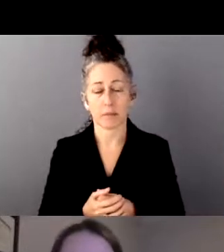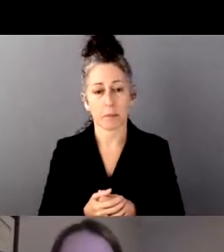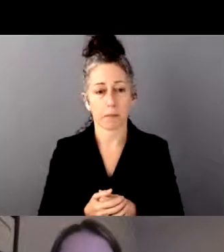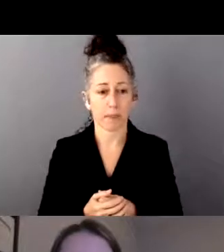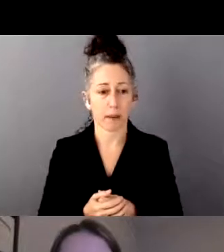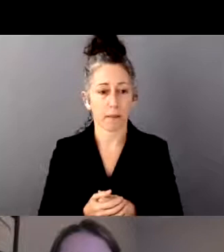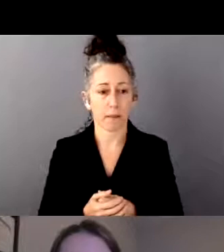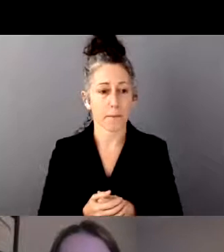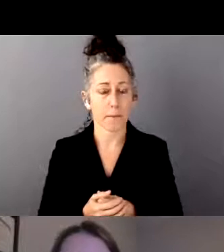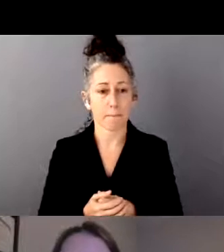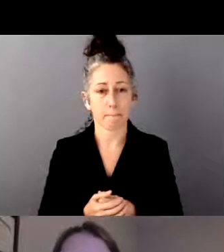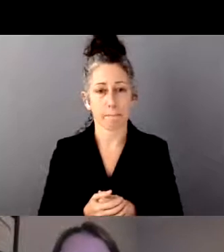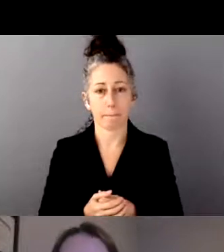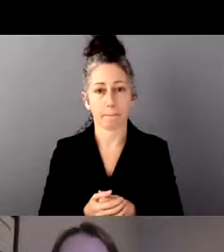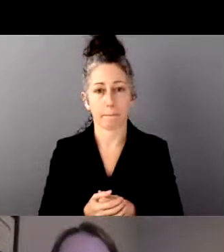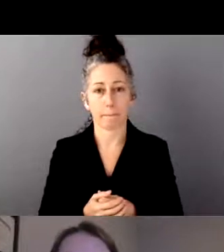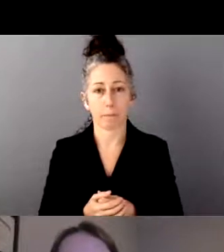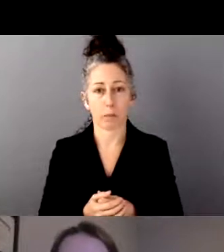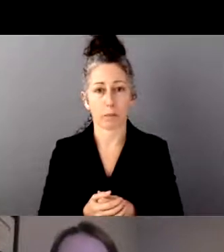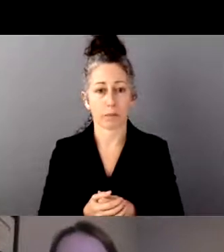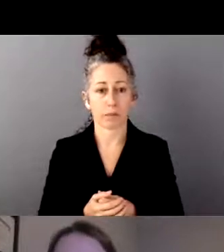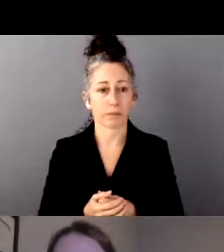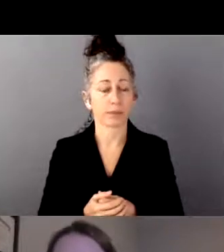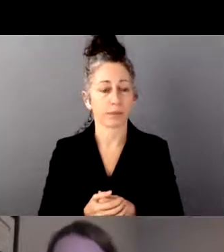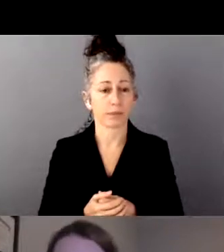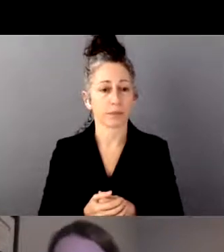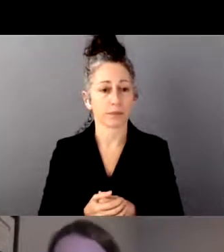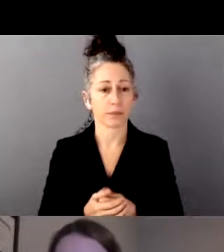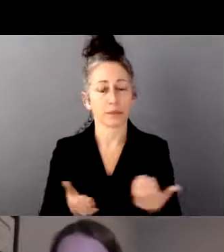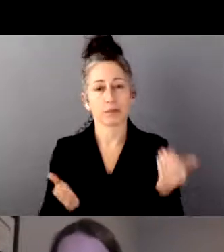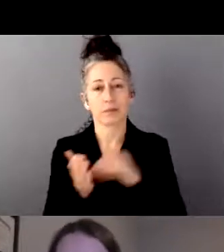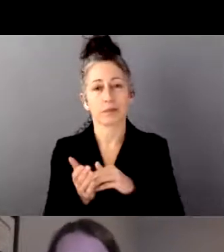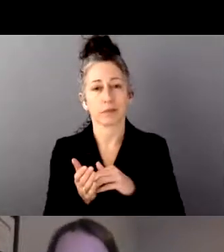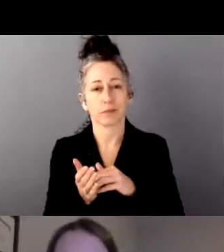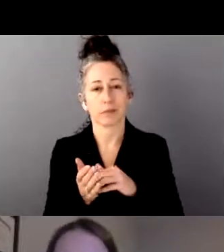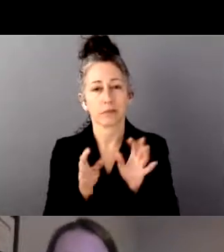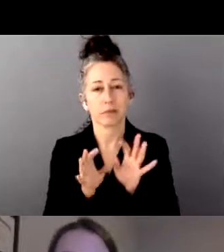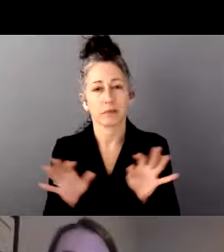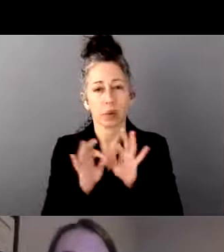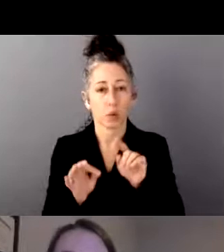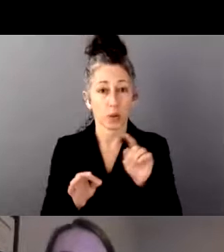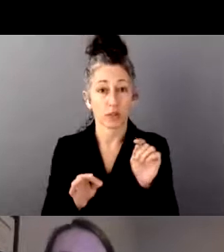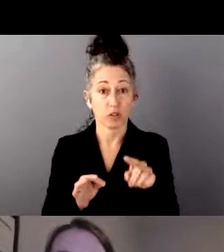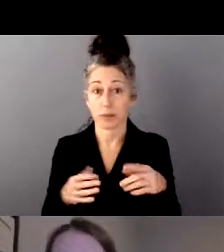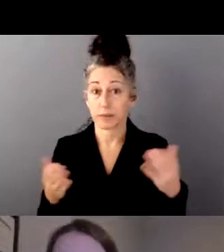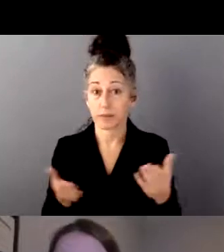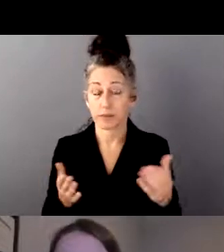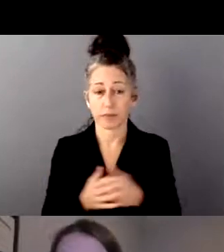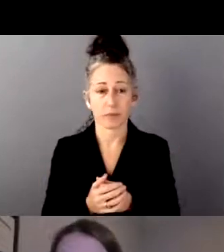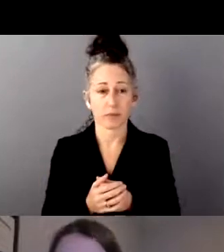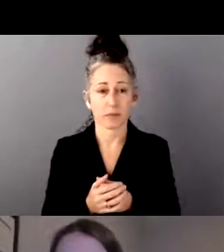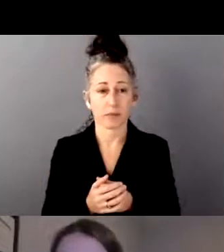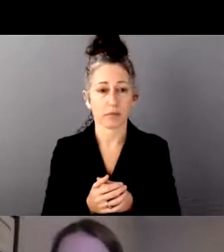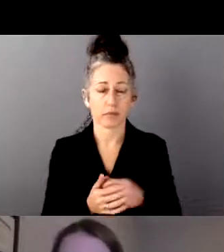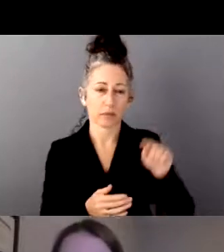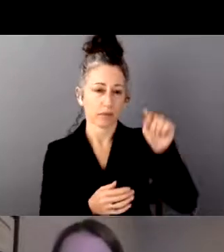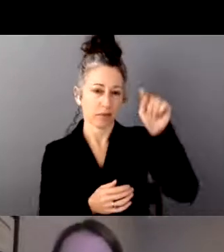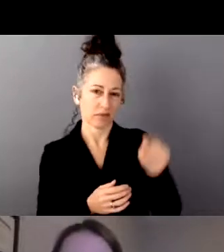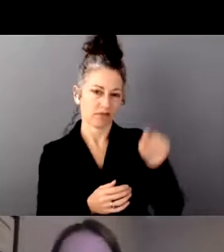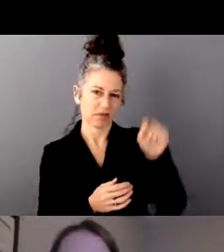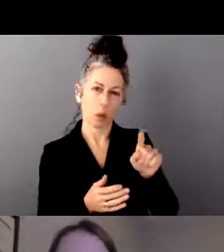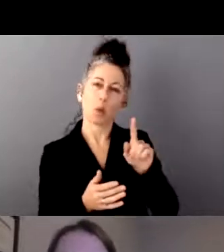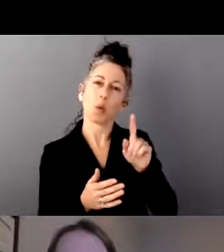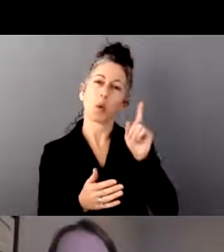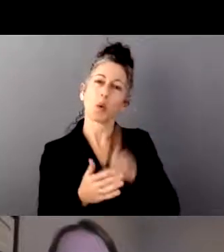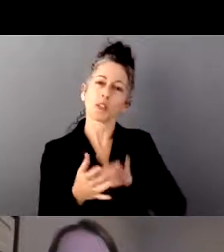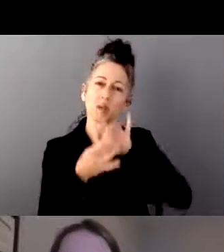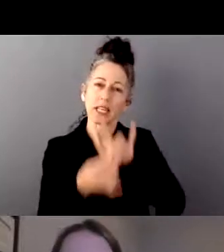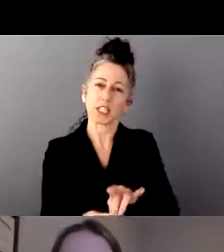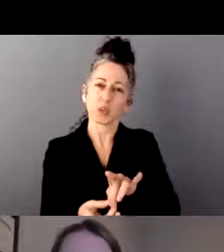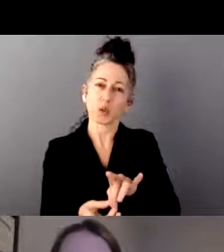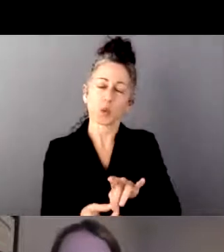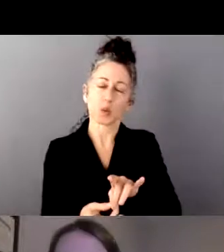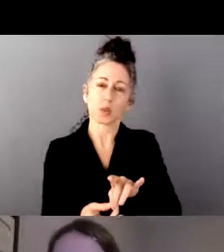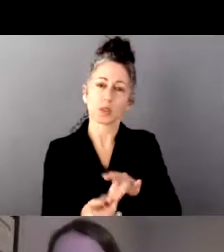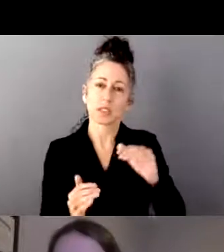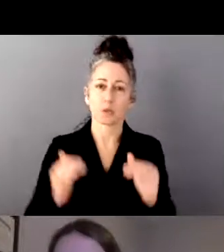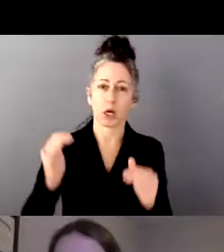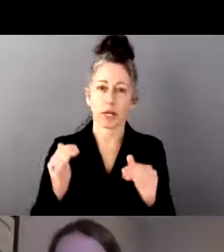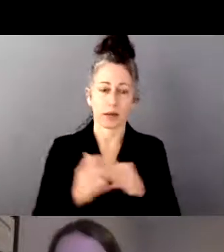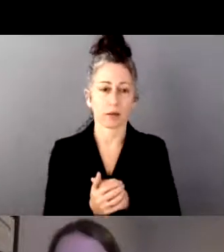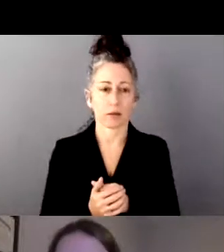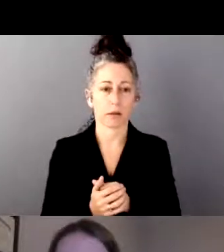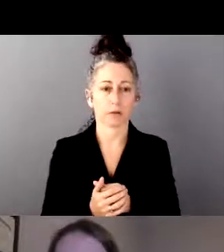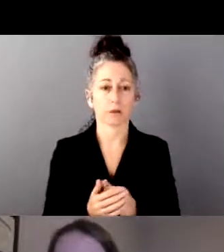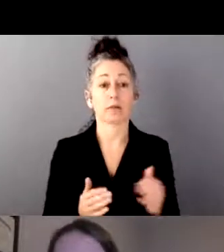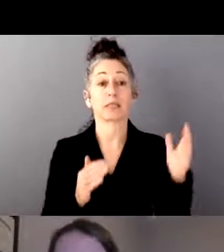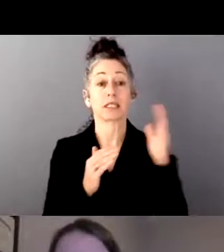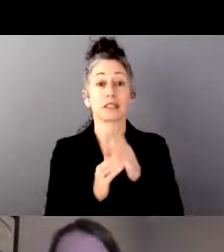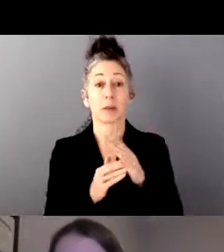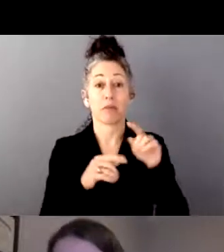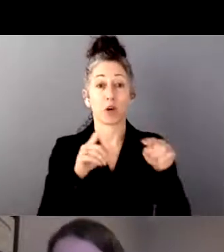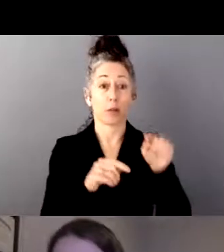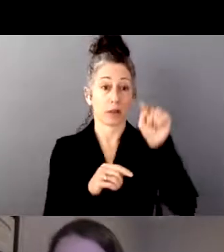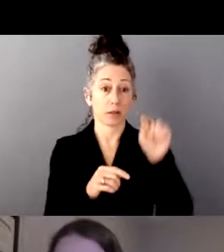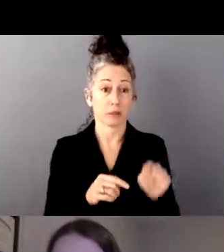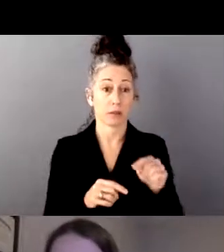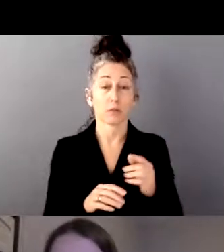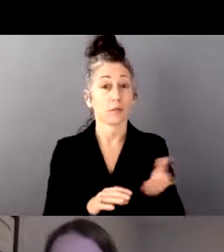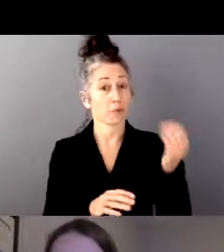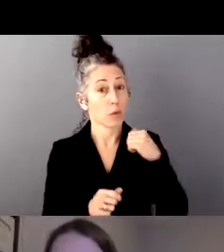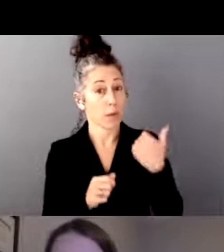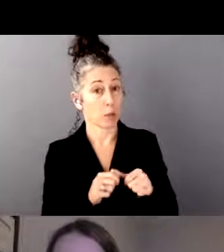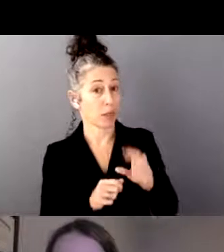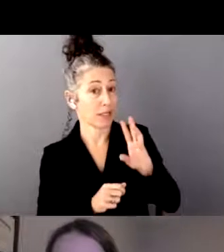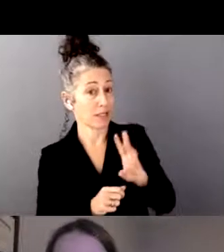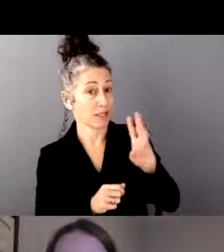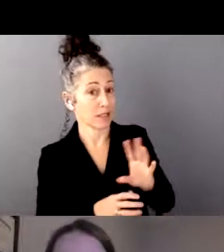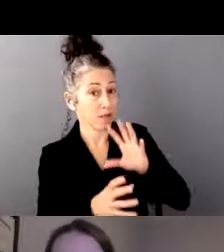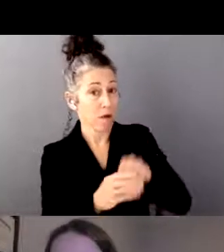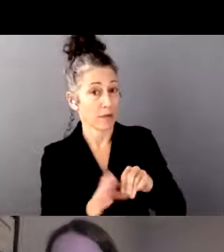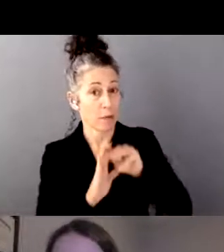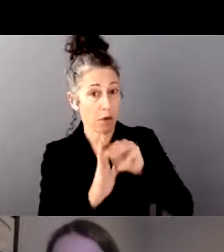of these disparities that we're seeing. So, again, a really key question I wanted to ask here is what factors are associated with disparities? So, these here are my top eight variables that came out. Again, I had 66 that went into this model. So, this is kind of the top